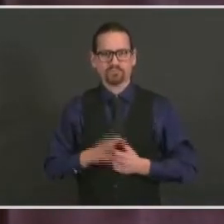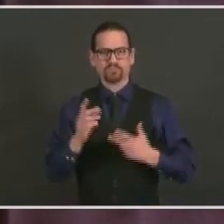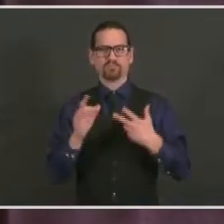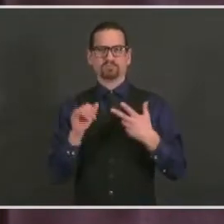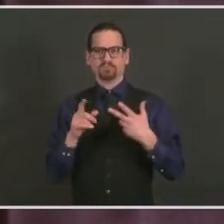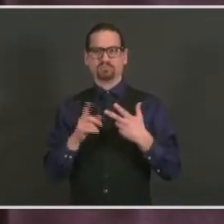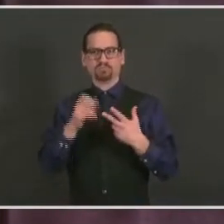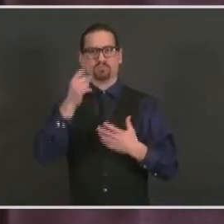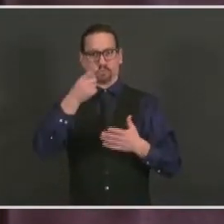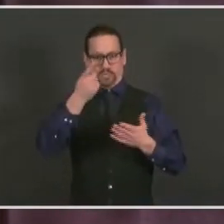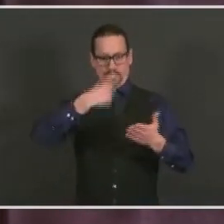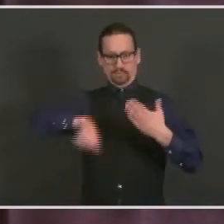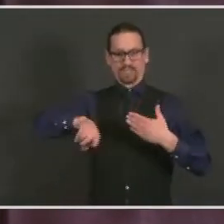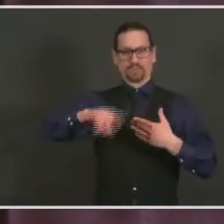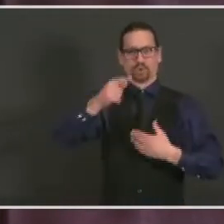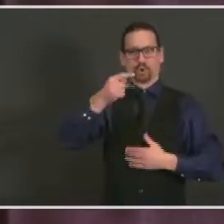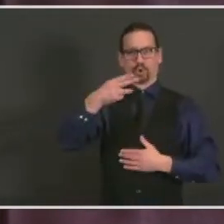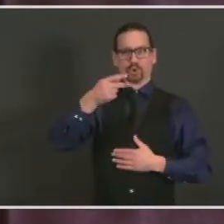BACKS AND MEETING WILL BE